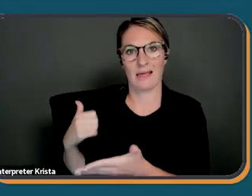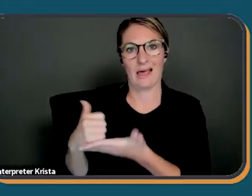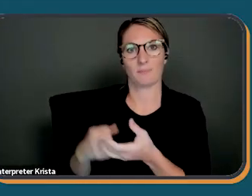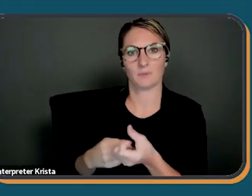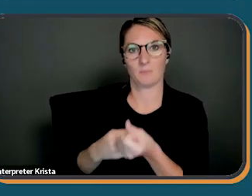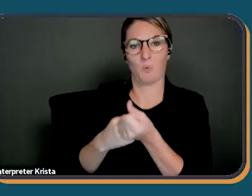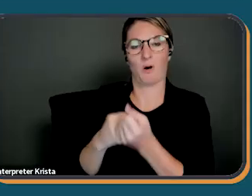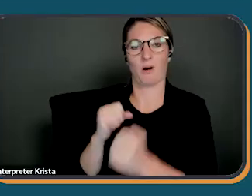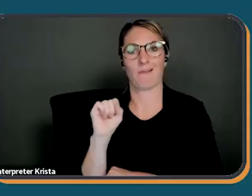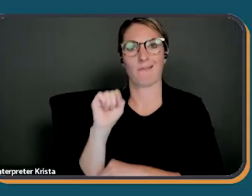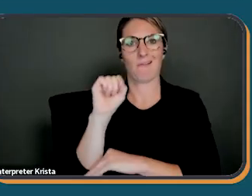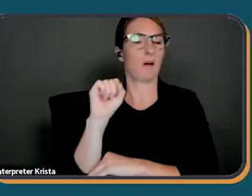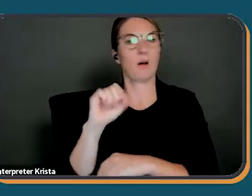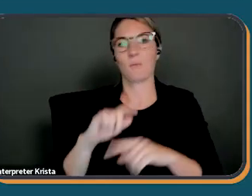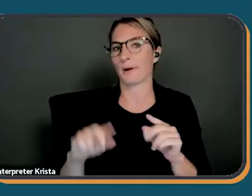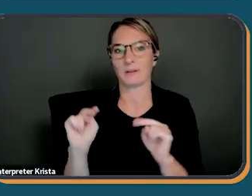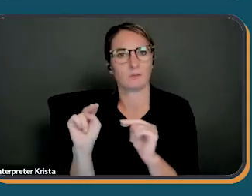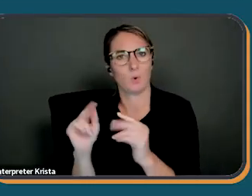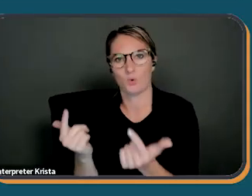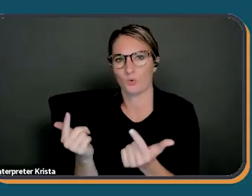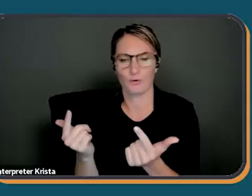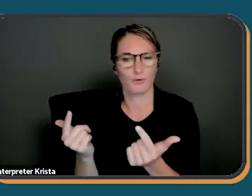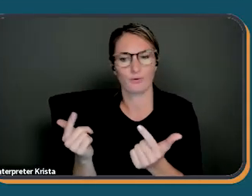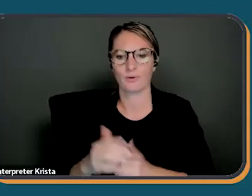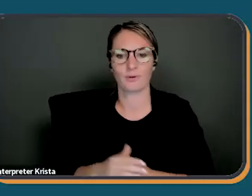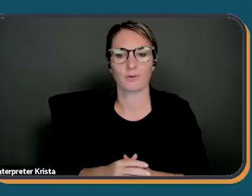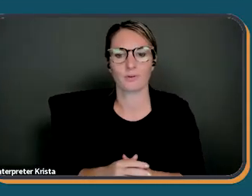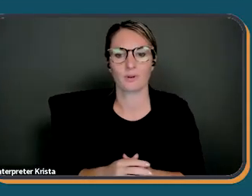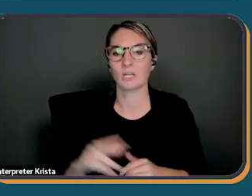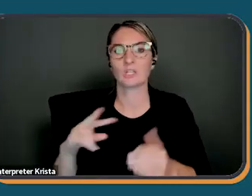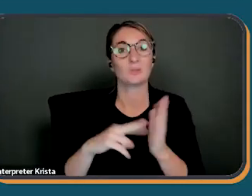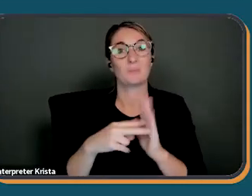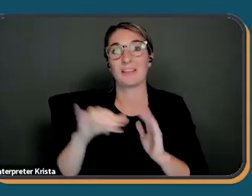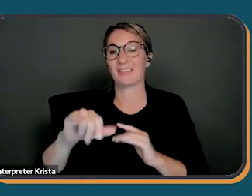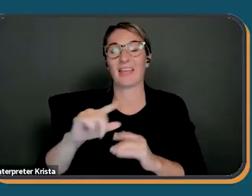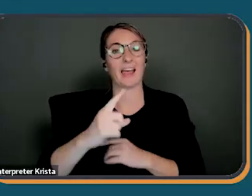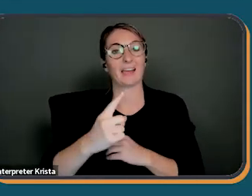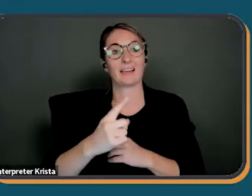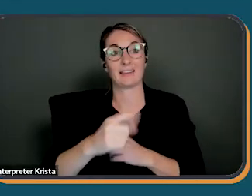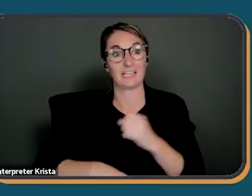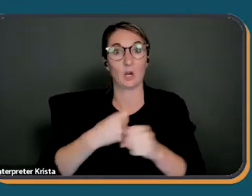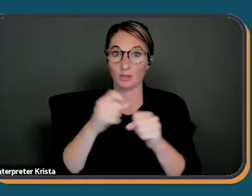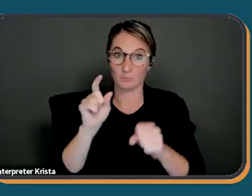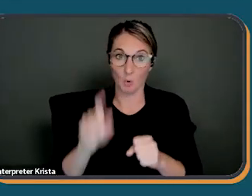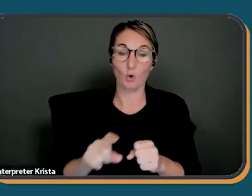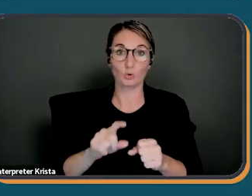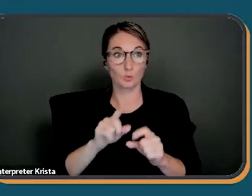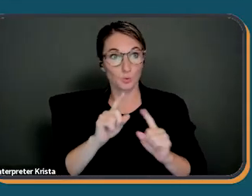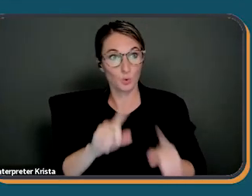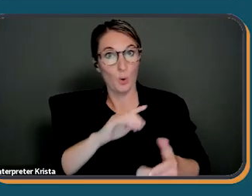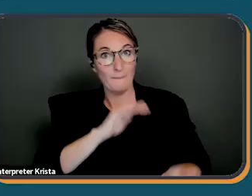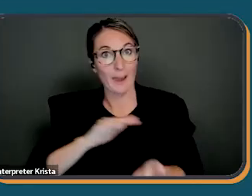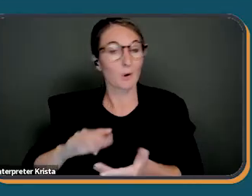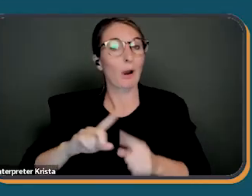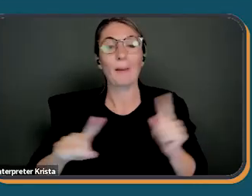So that year I ended up not getting my mammogram.